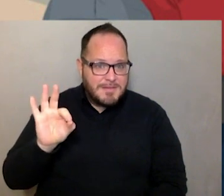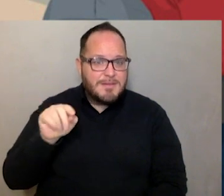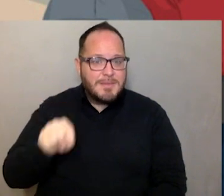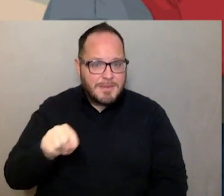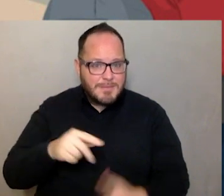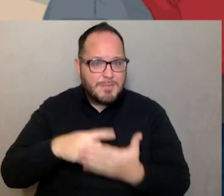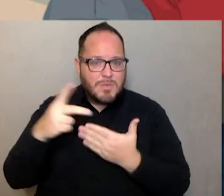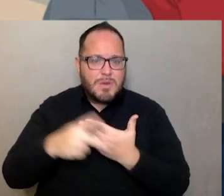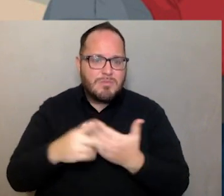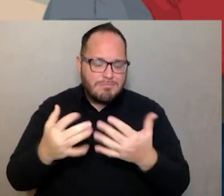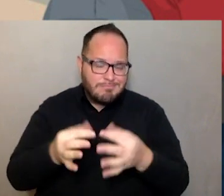RELIEF FUND, IS VERY IMPORTANT.